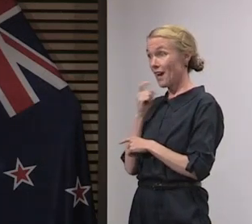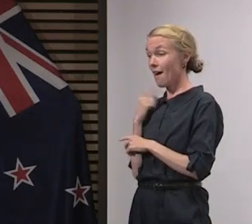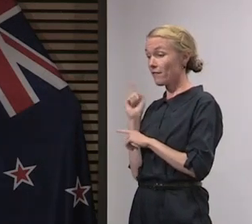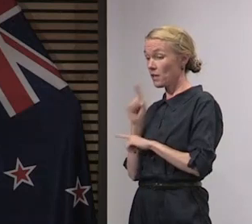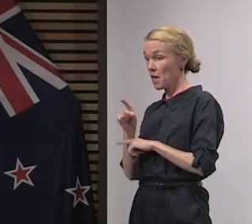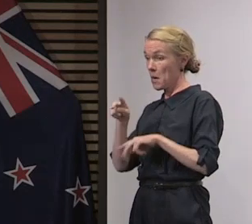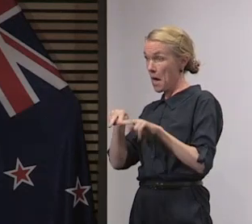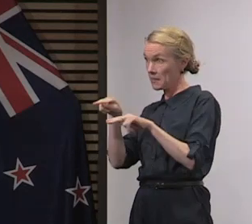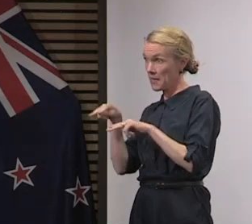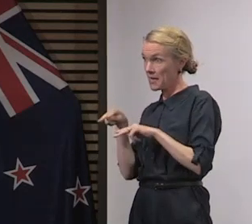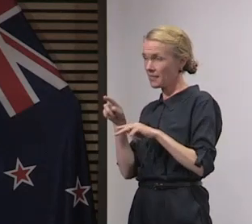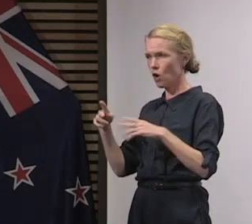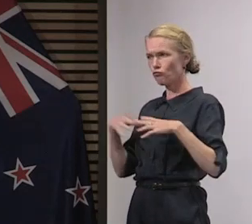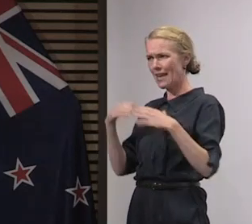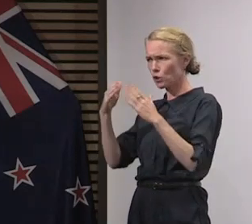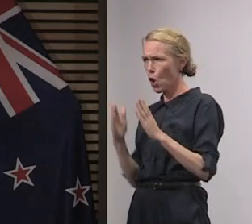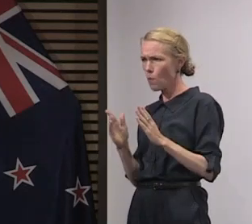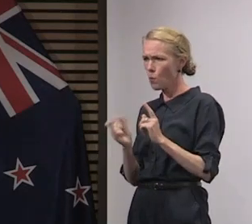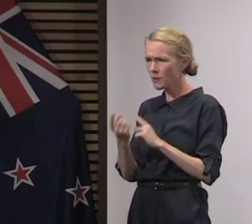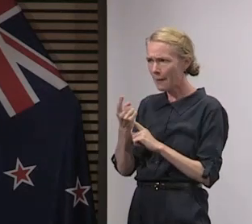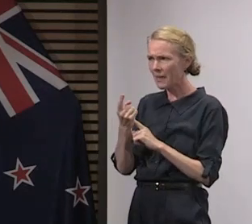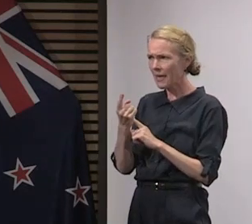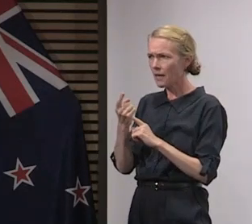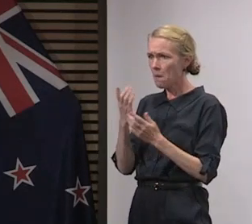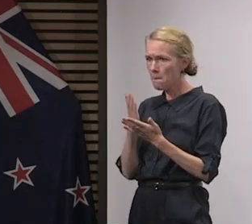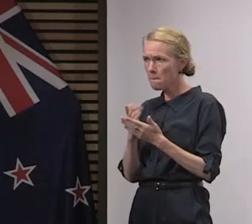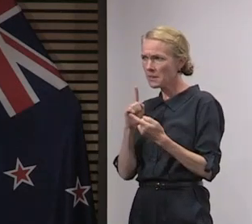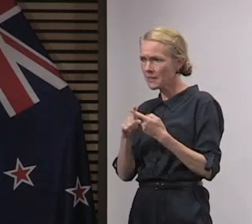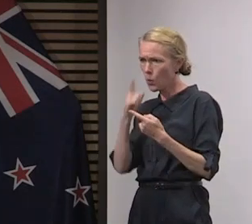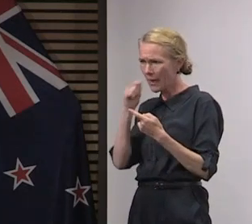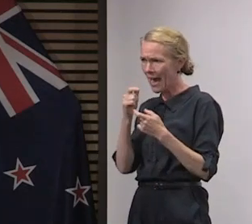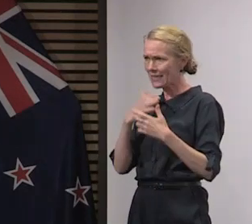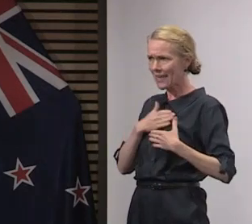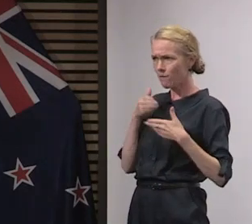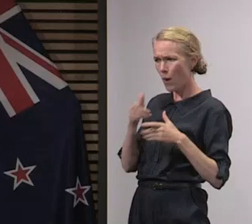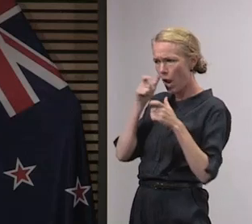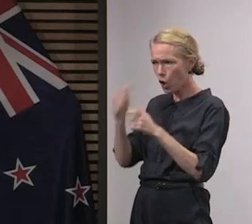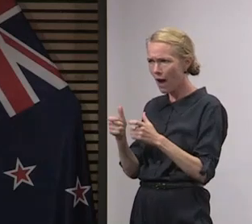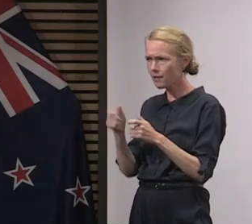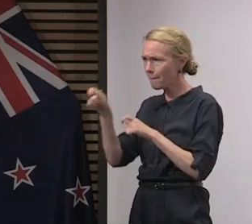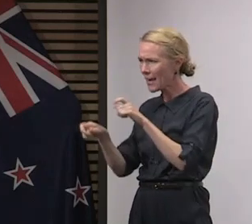staff had been into the facility during the day to